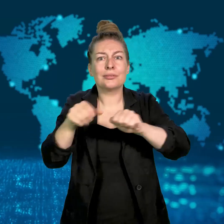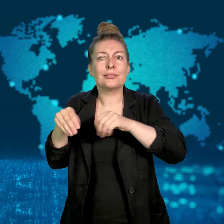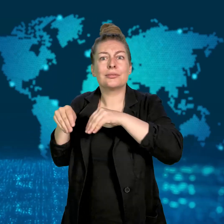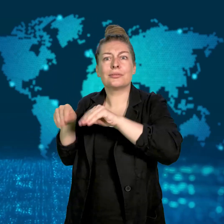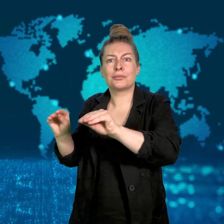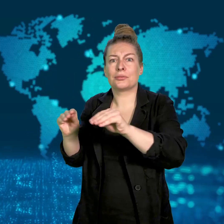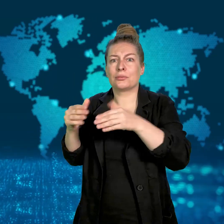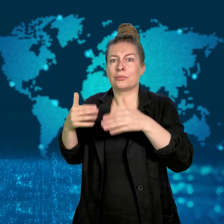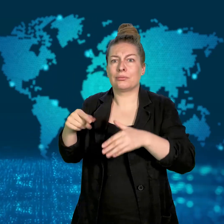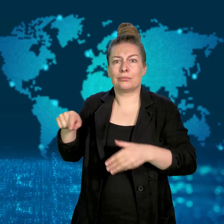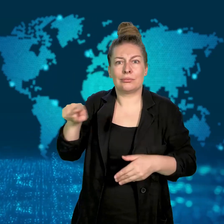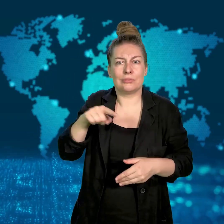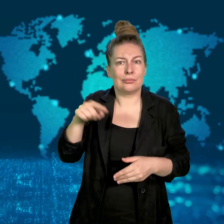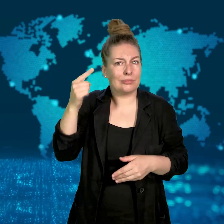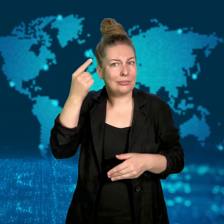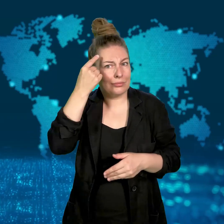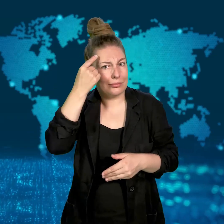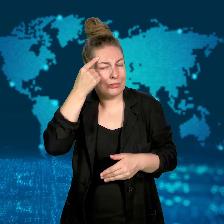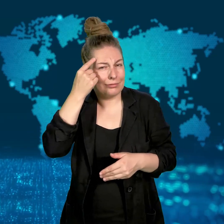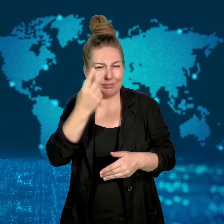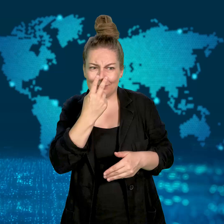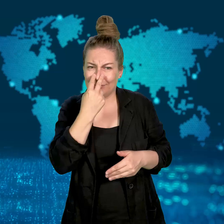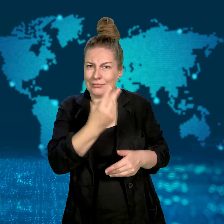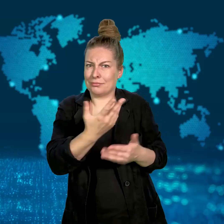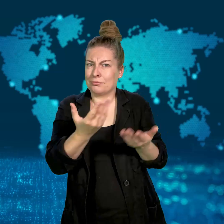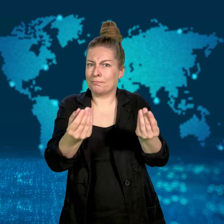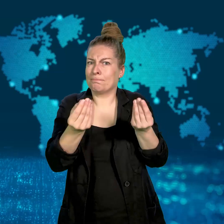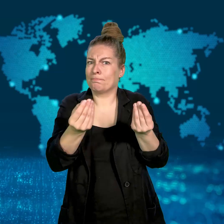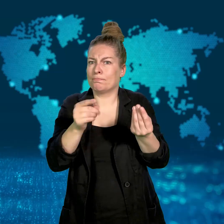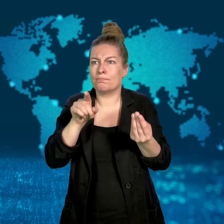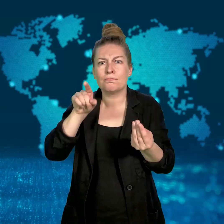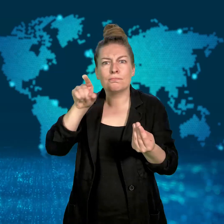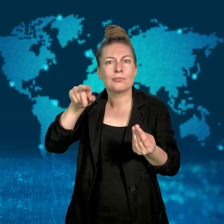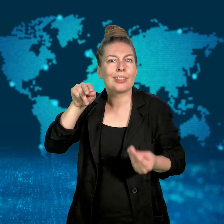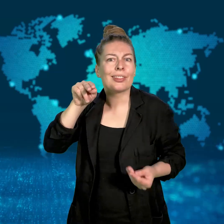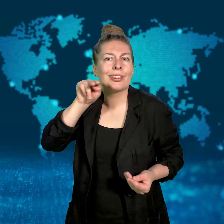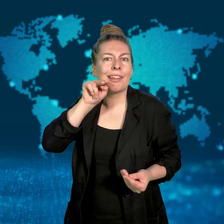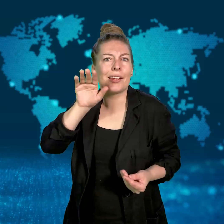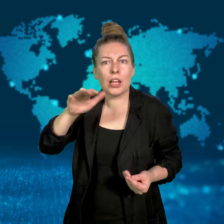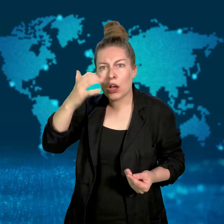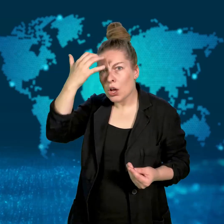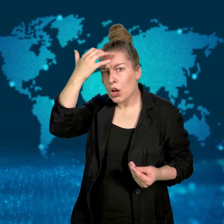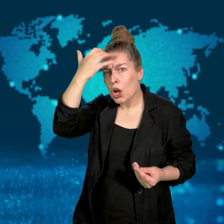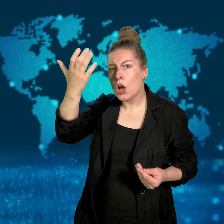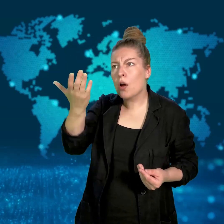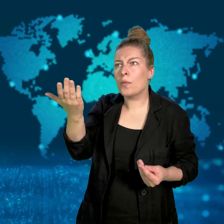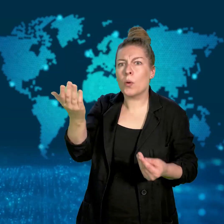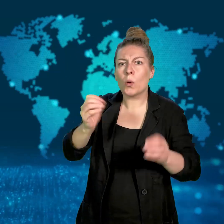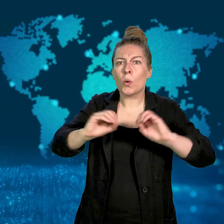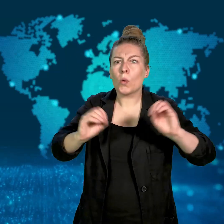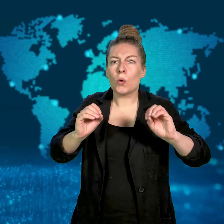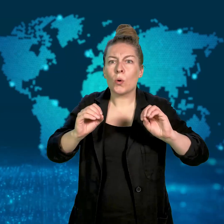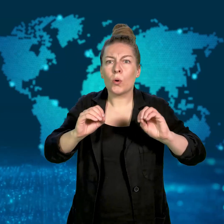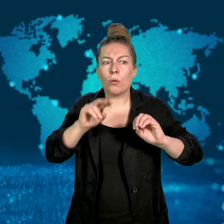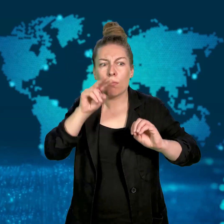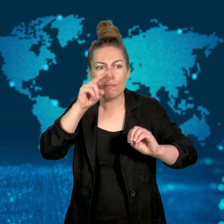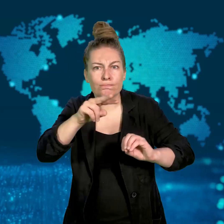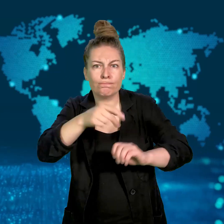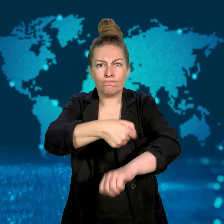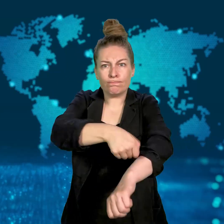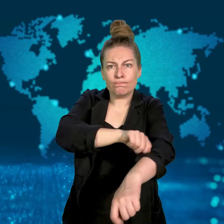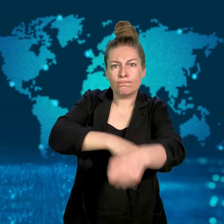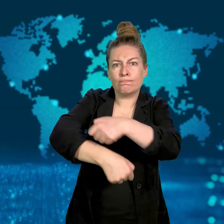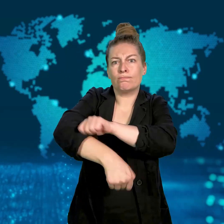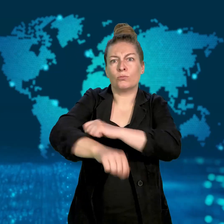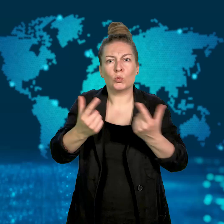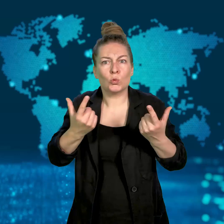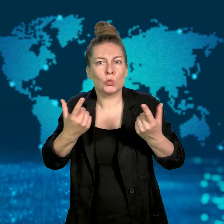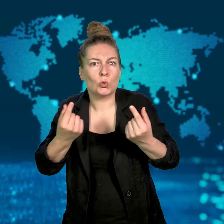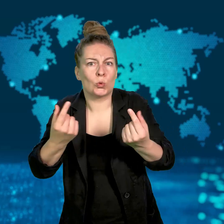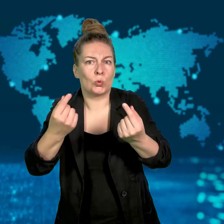Amnesty International responded to the kidnappings with deep concern.